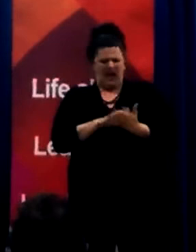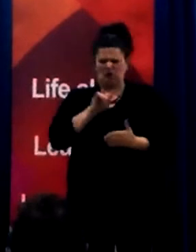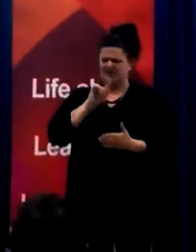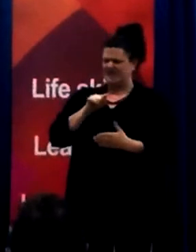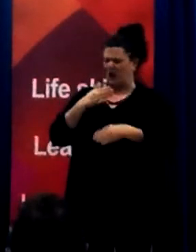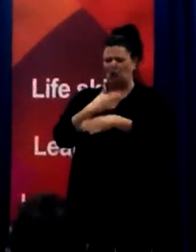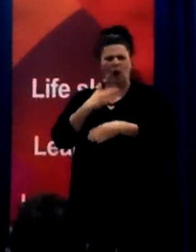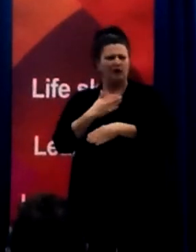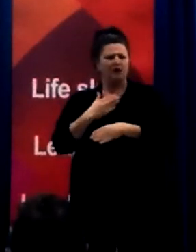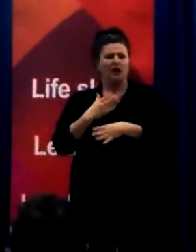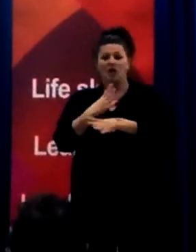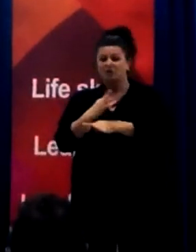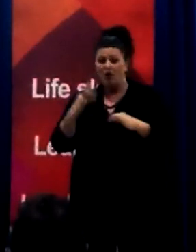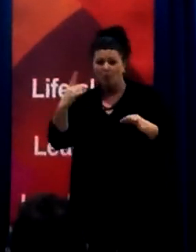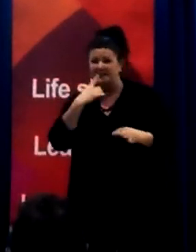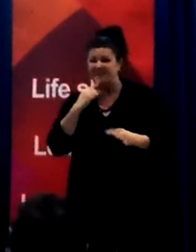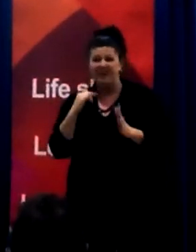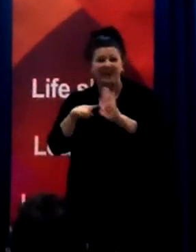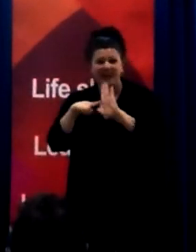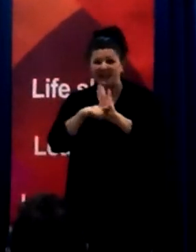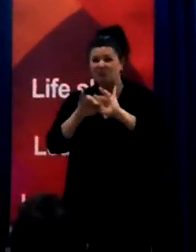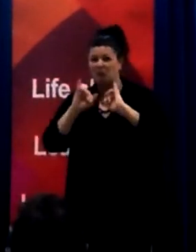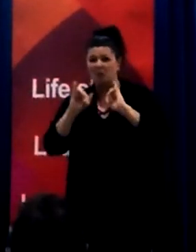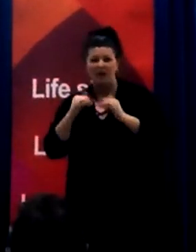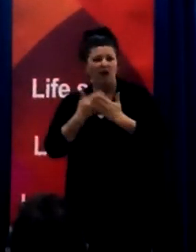Hardly anyone said anything bad. People were lovely about it.